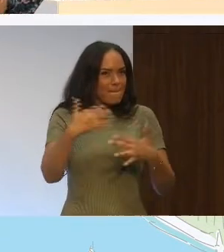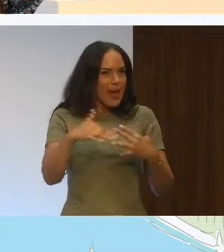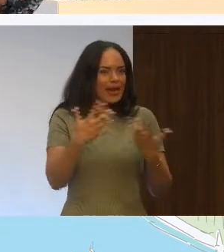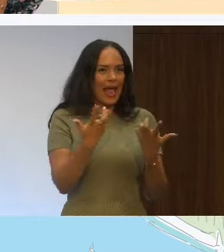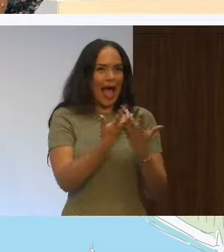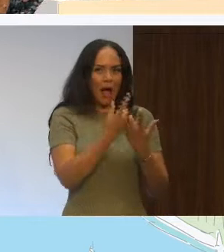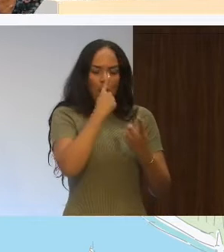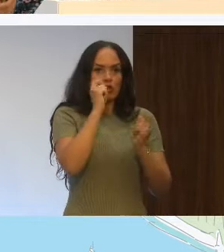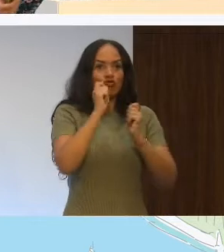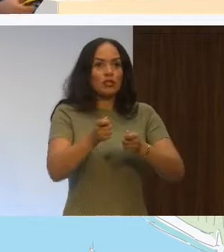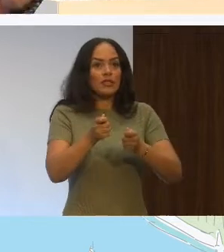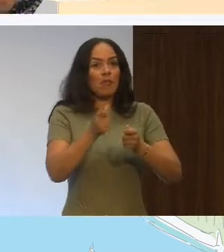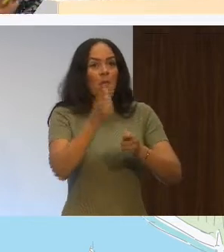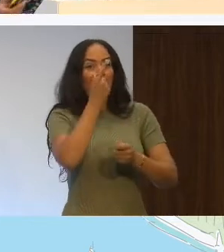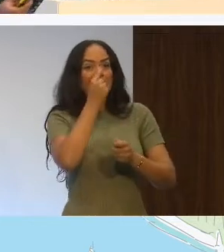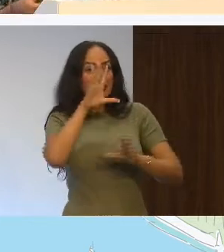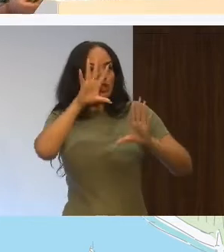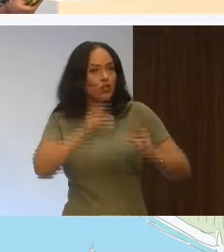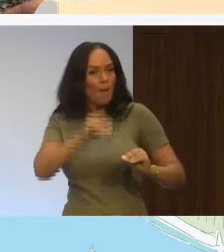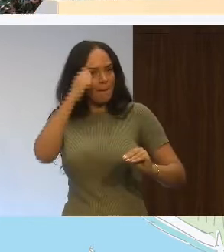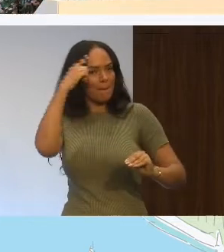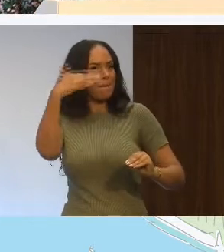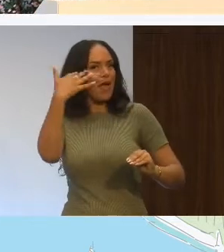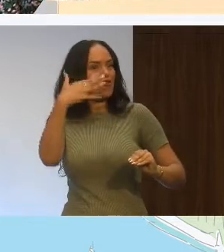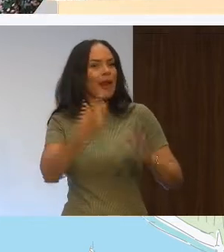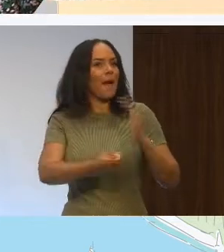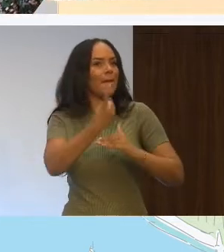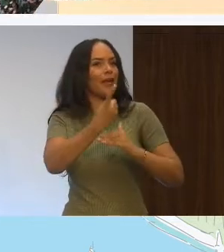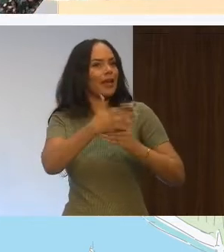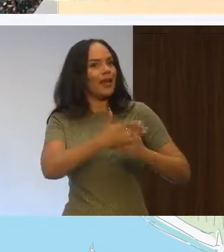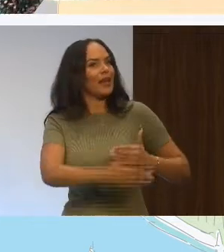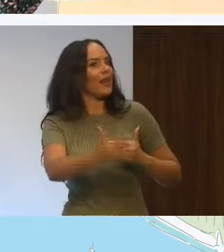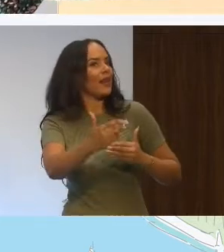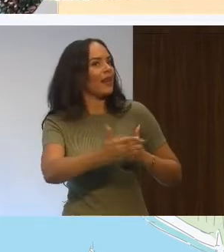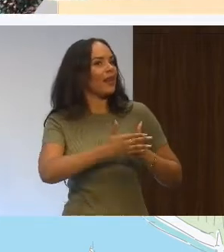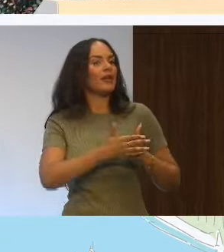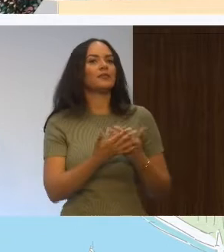And for me as somebody with migraine and for the children and adolescents that we see. So in a diary study